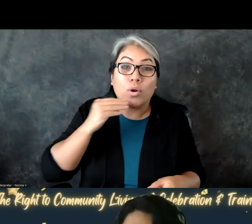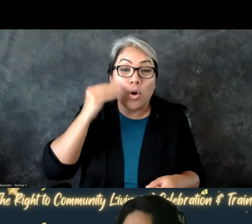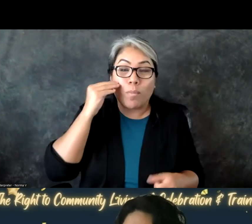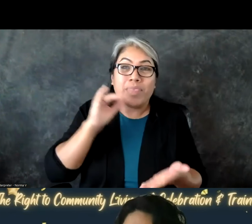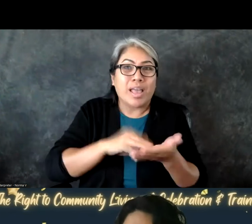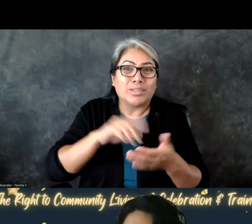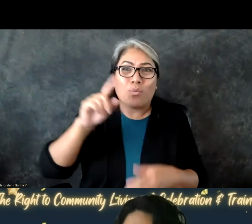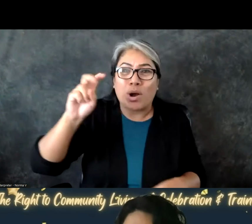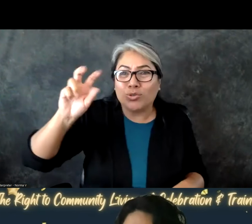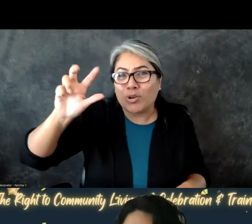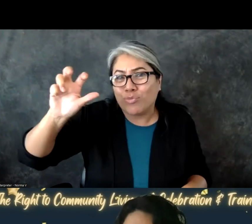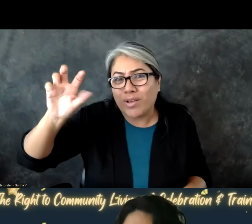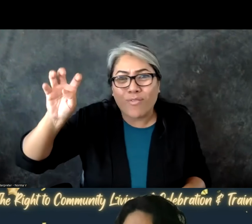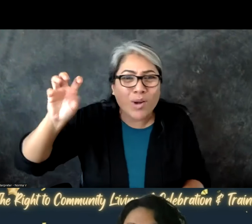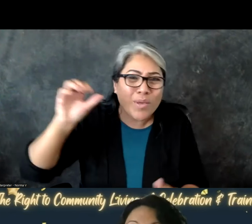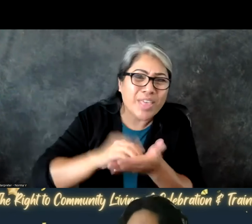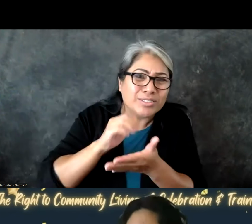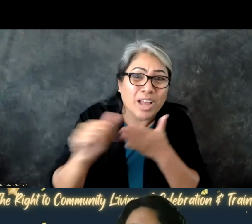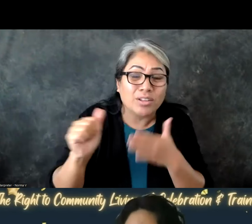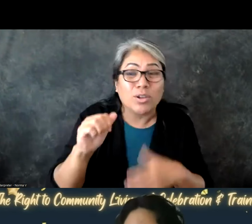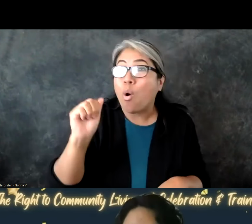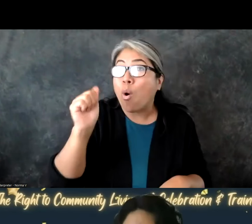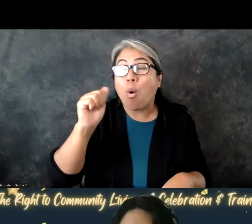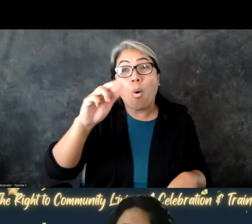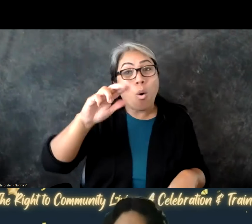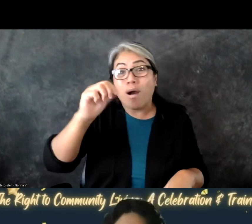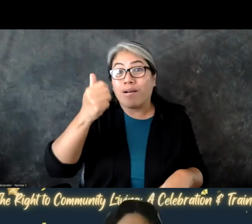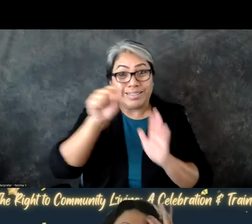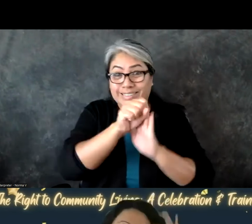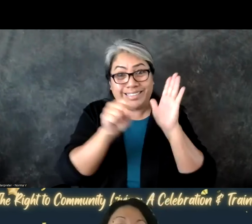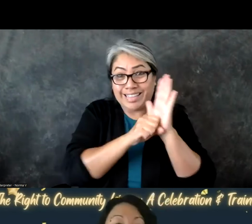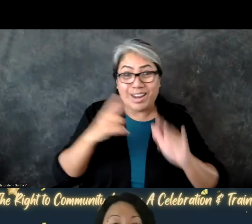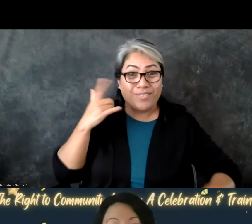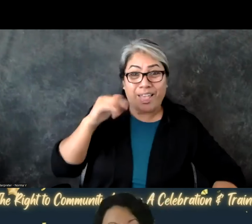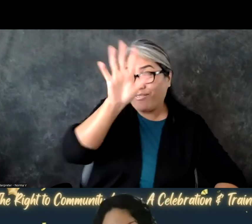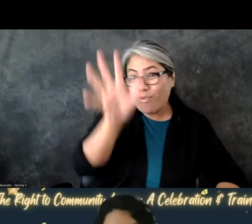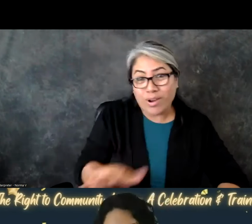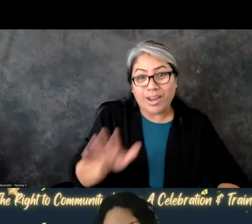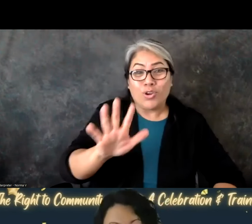can have -- you know, if you' re in the Bay Area and you own a house, that is hundreds of thousands of dollars.